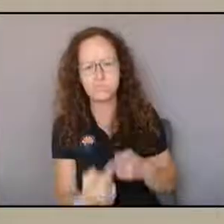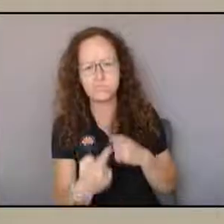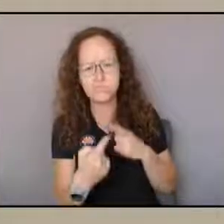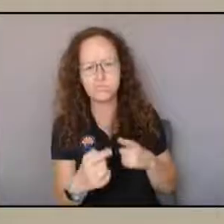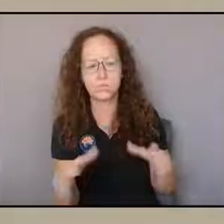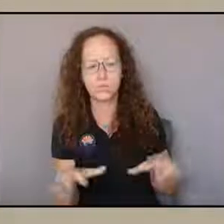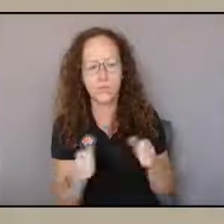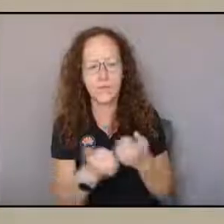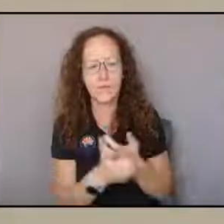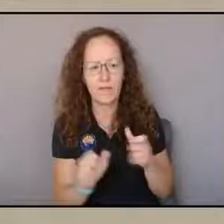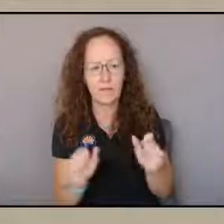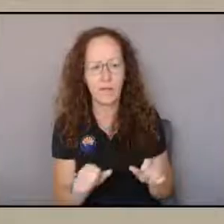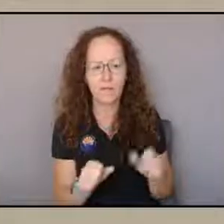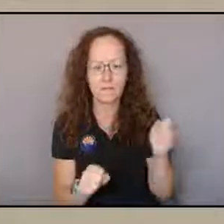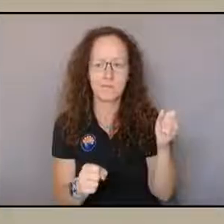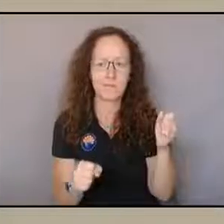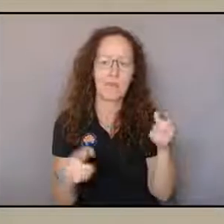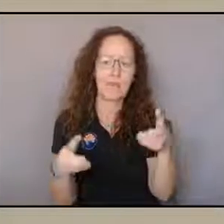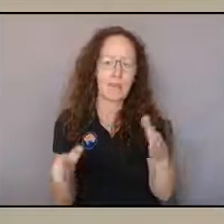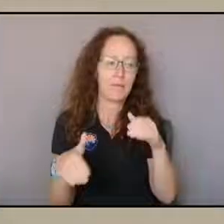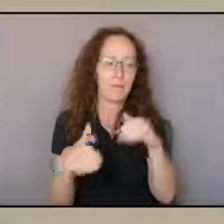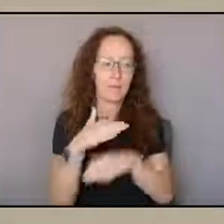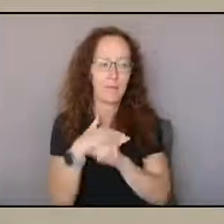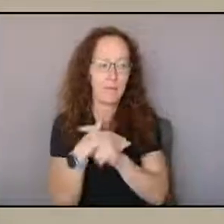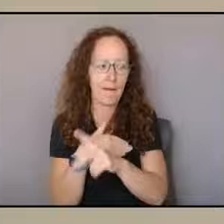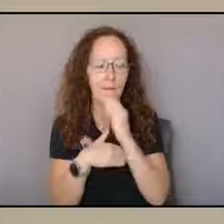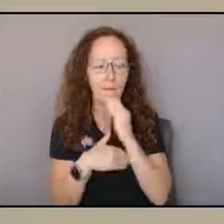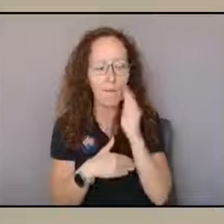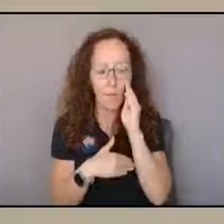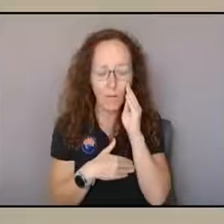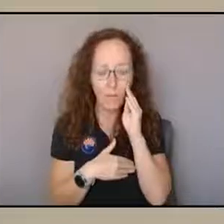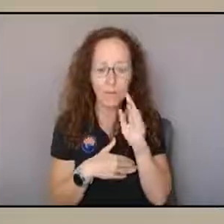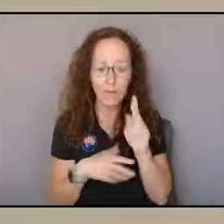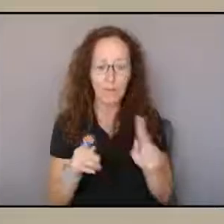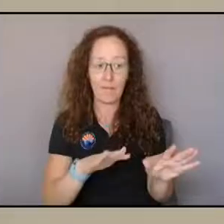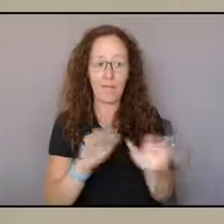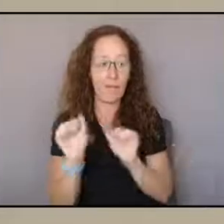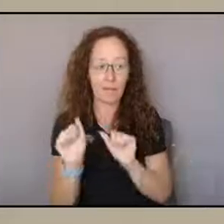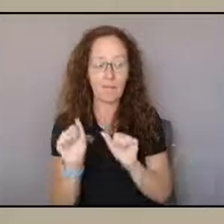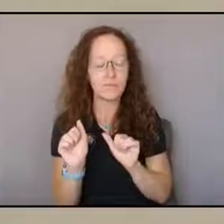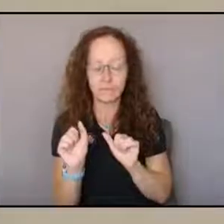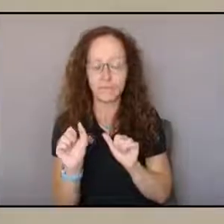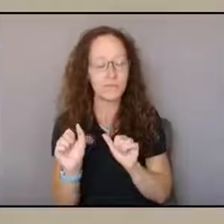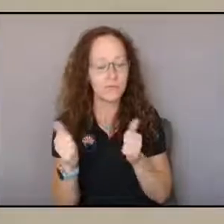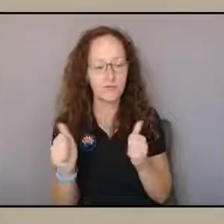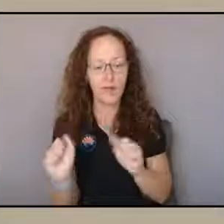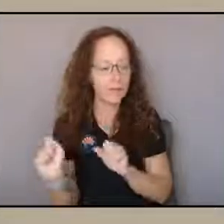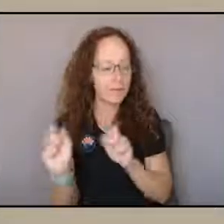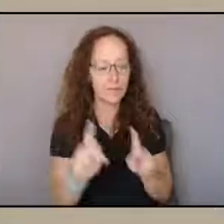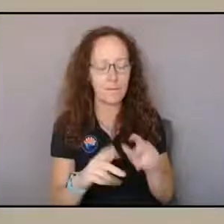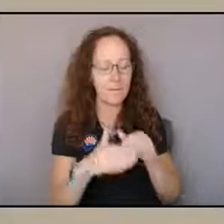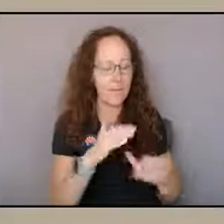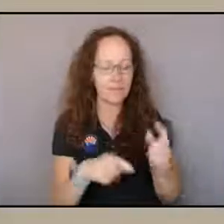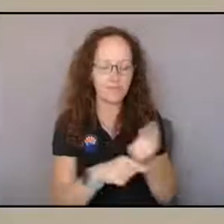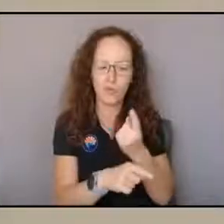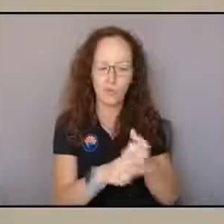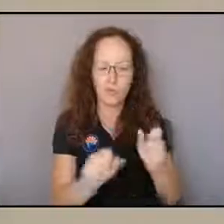YOU GUYS BACK INTO YOUR HOMES. GETTING EVACUATED OUT, BACK TO THE NORMAL AS POSSIBLE.